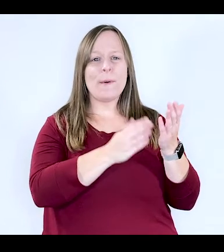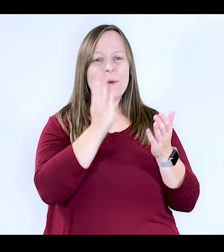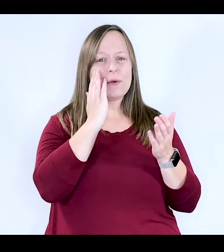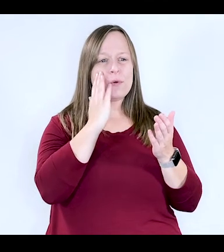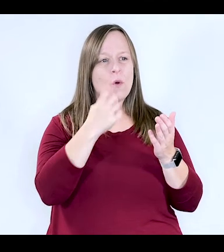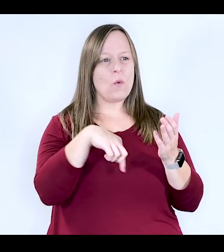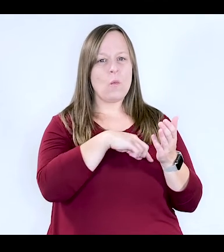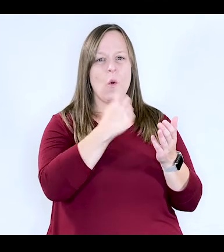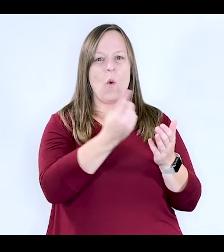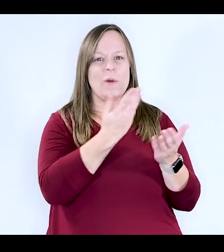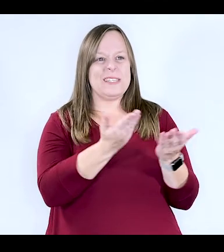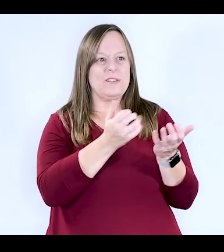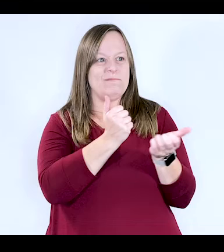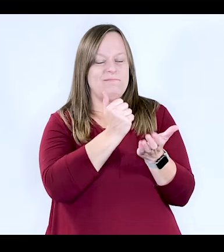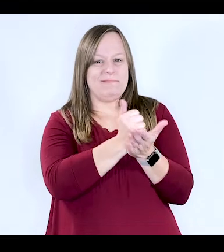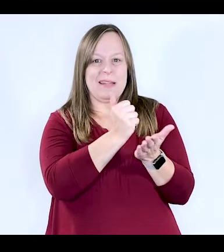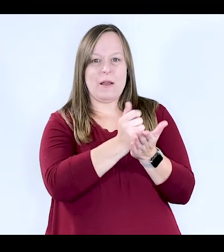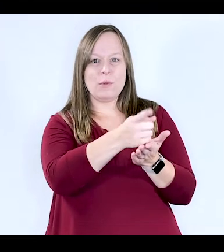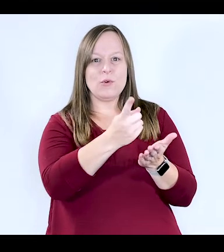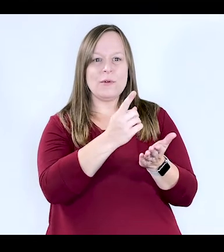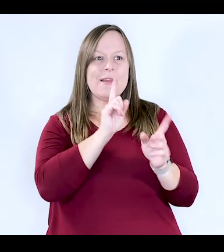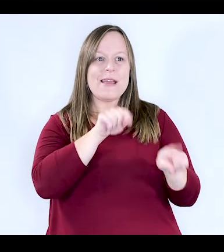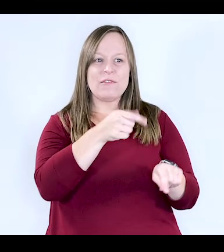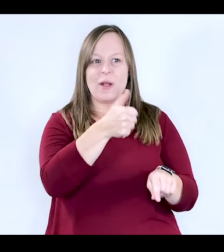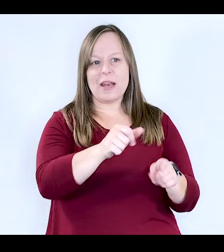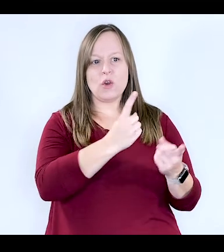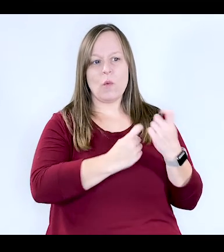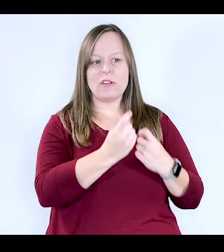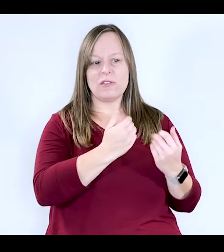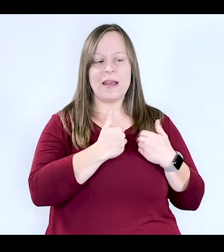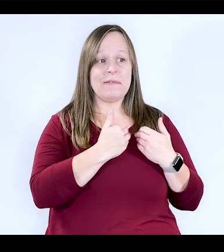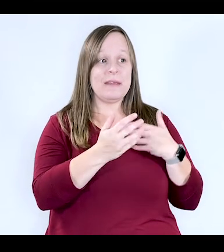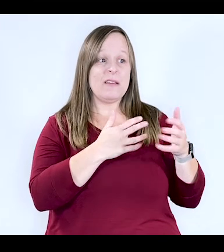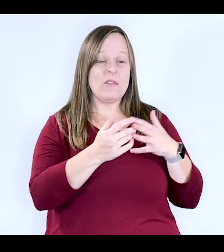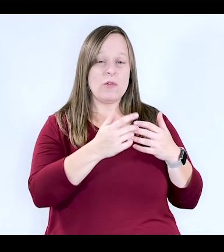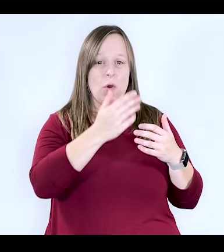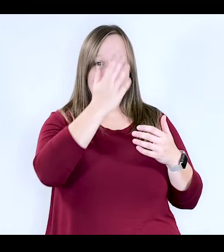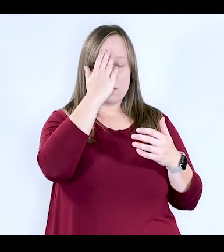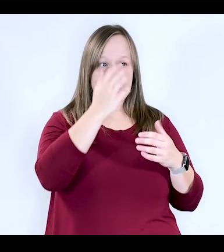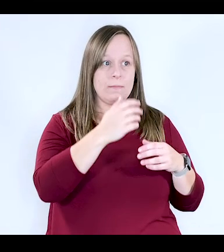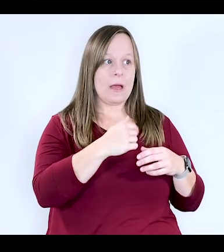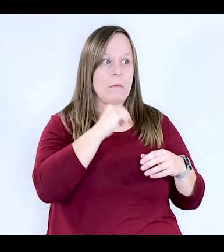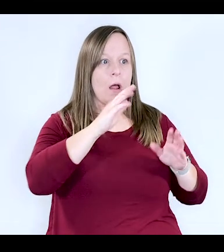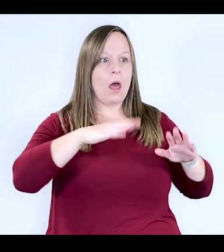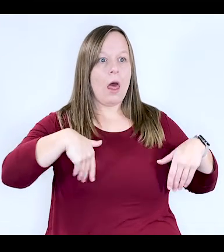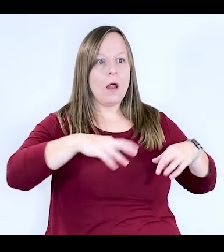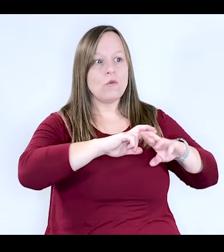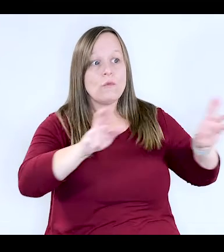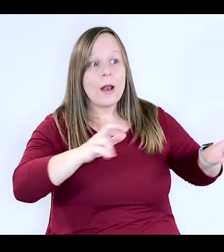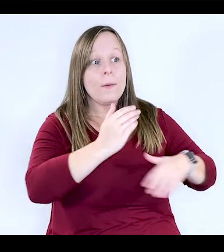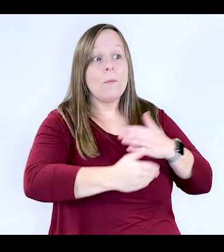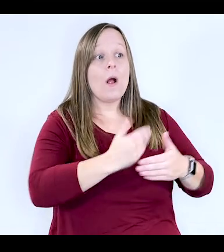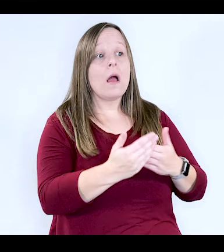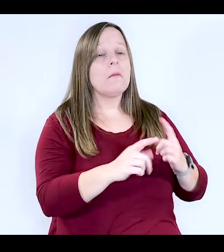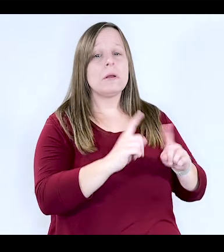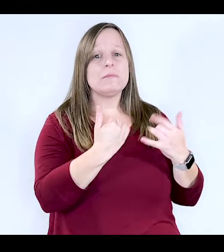is just that we're always here to answer your questions, even if you're not sure if you're ready to go through the process.